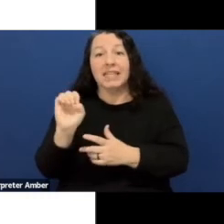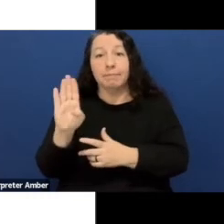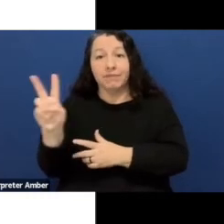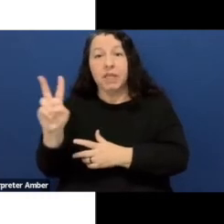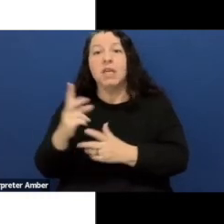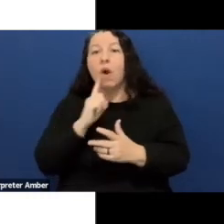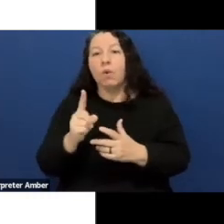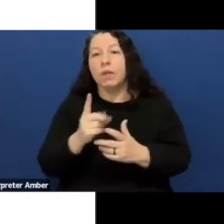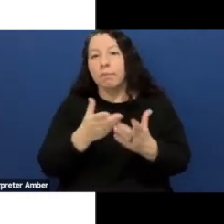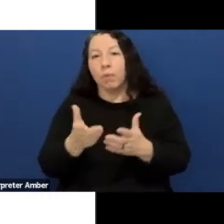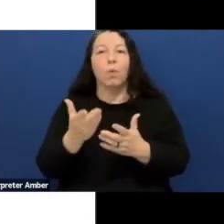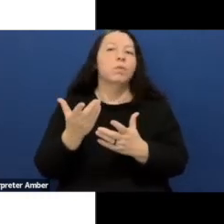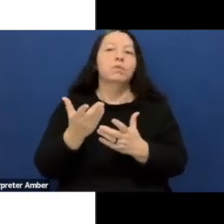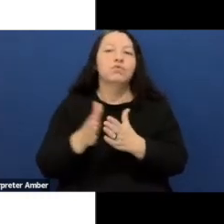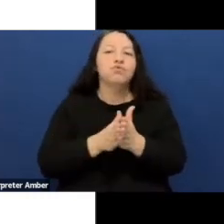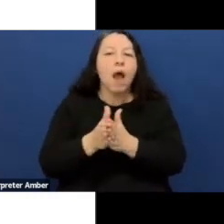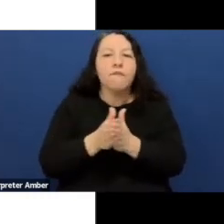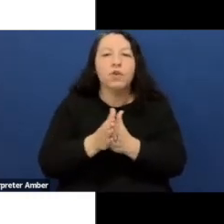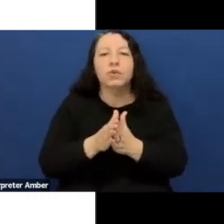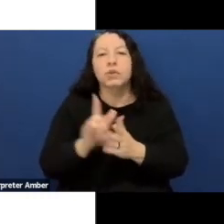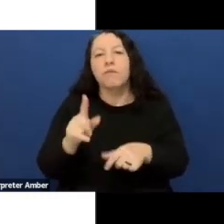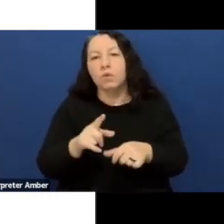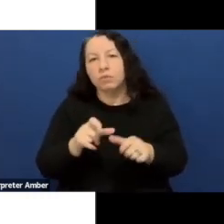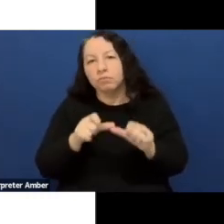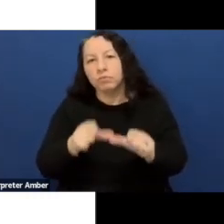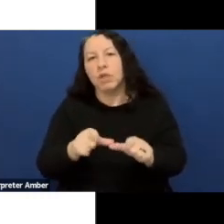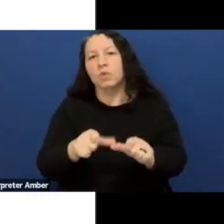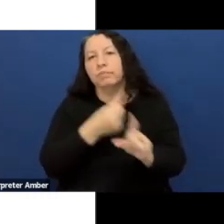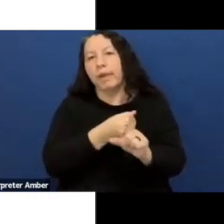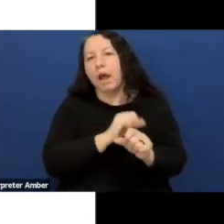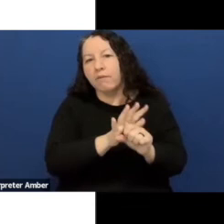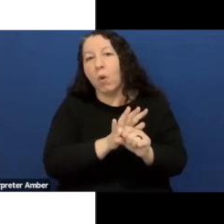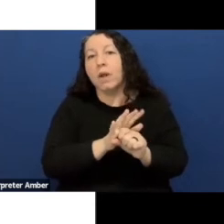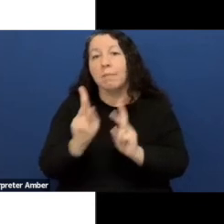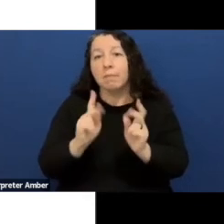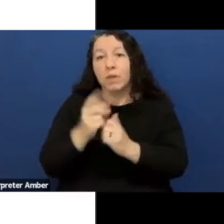true that reactivation of different viruses, like the Epstein Barr Virus, are important